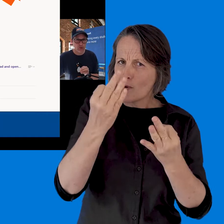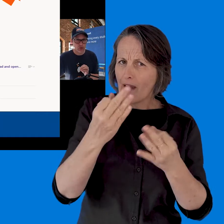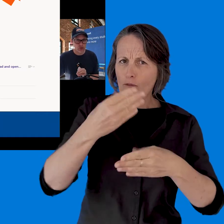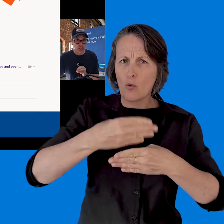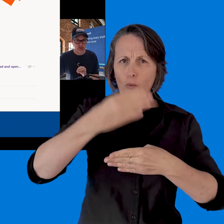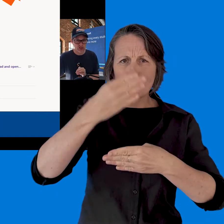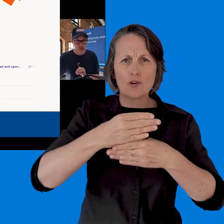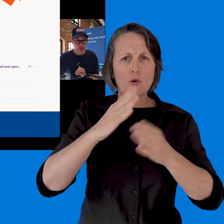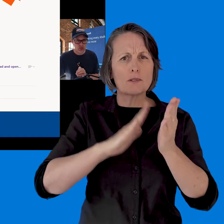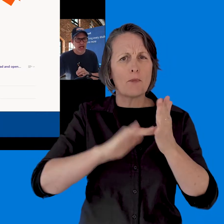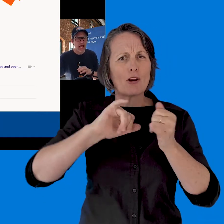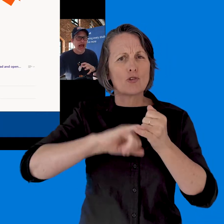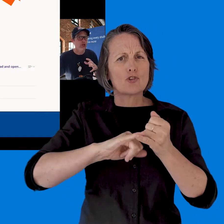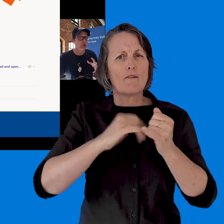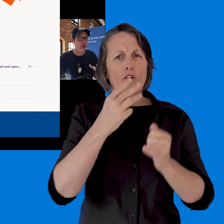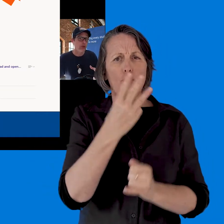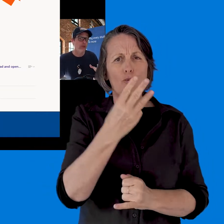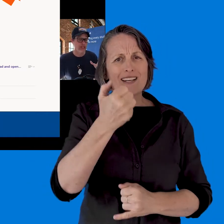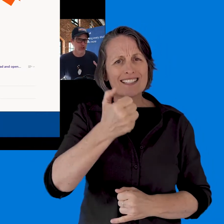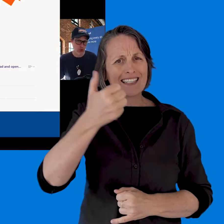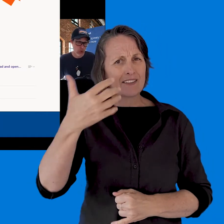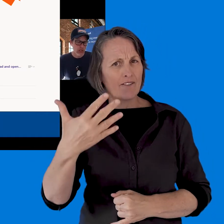through your institution and you probably do.